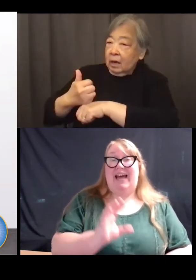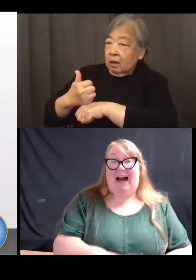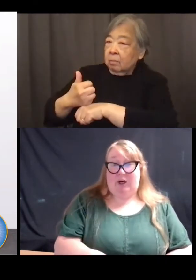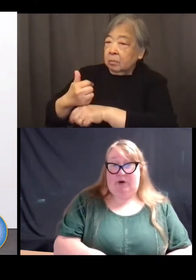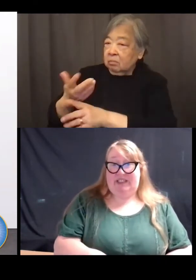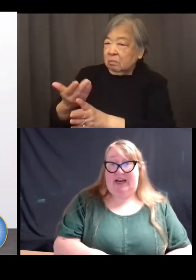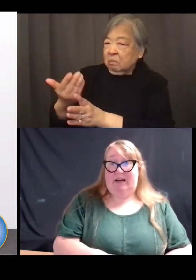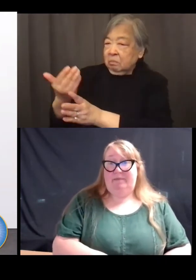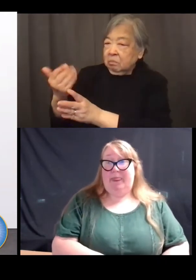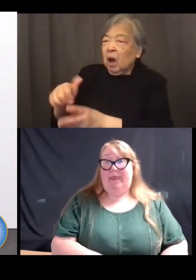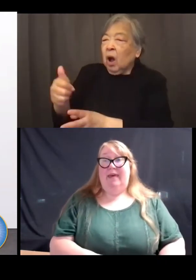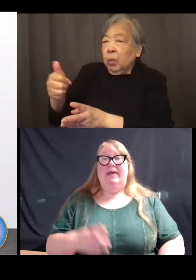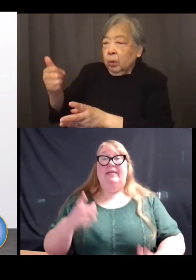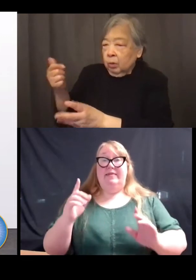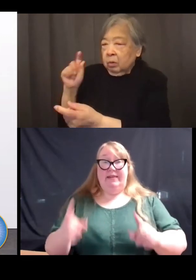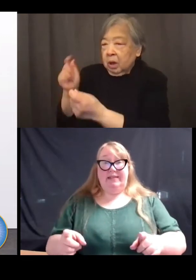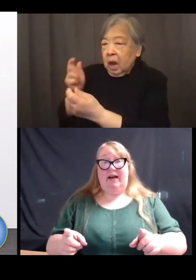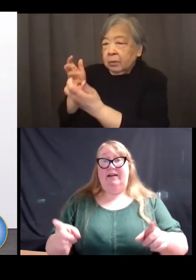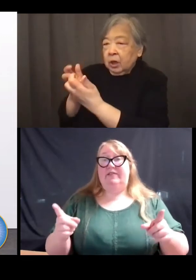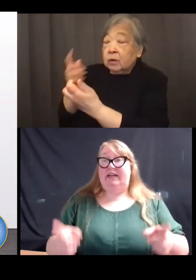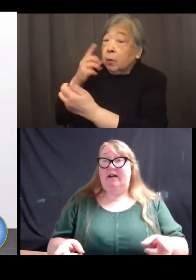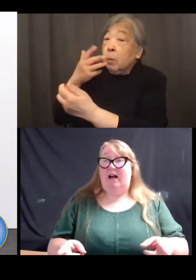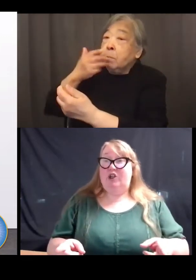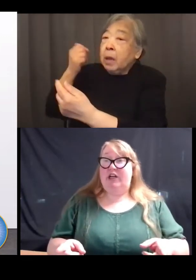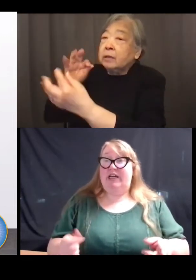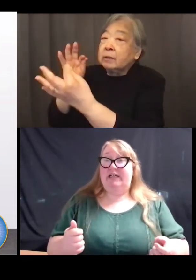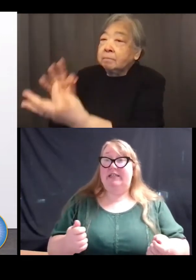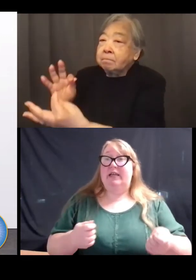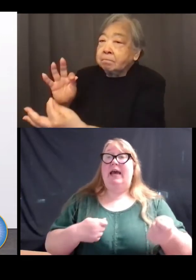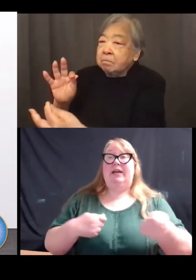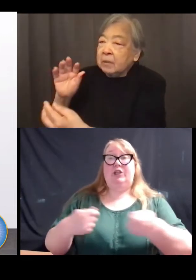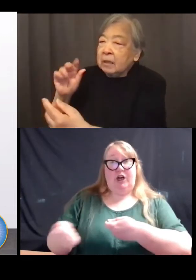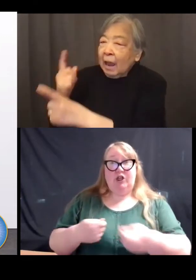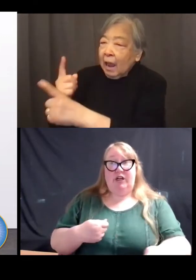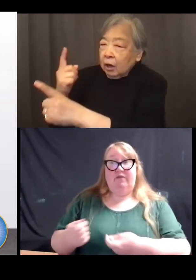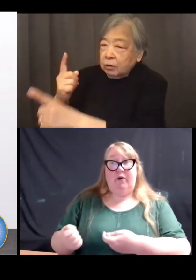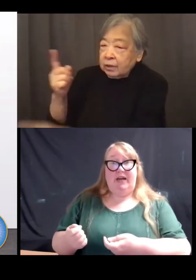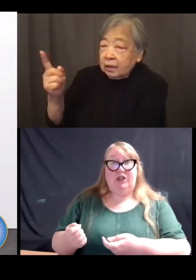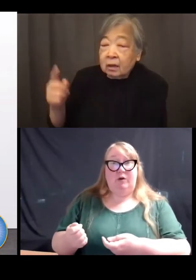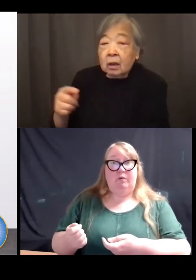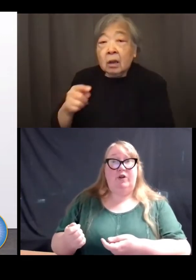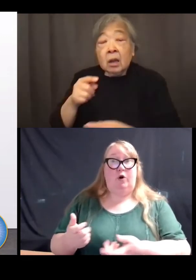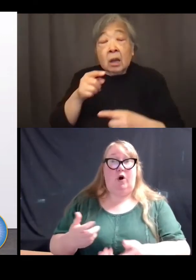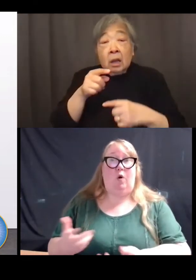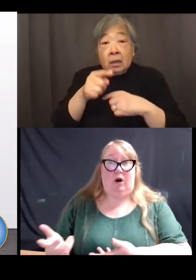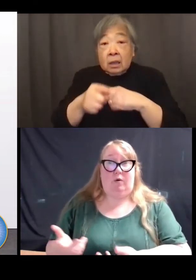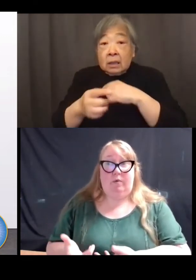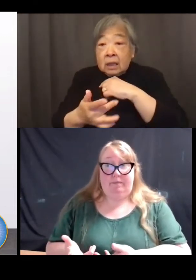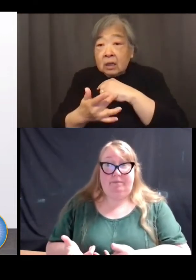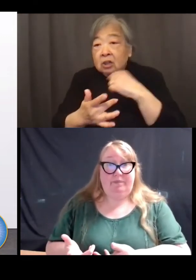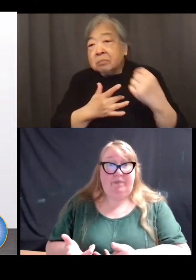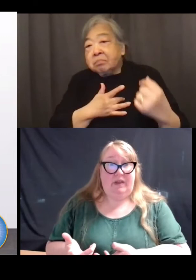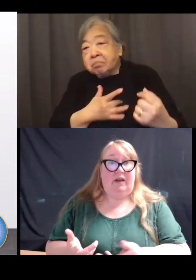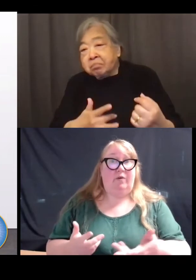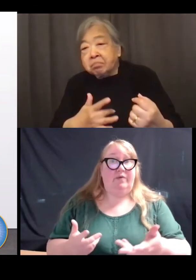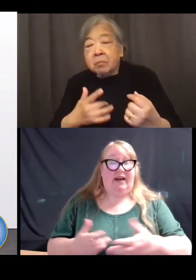accuracy This kind of technology is exchanging information with your coworker You know, that